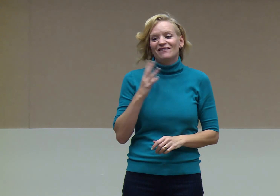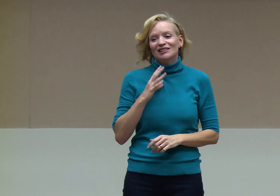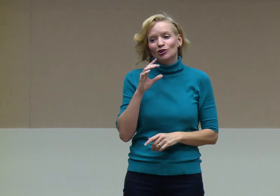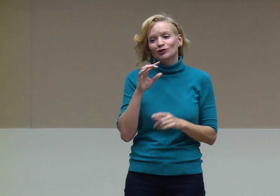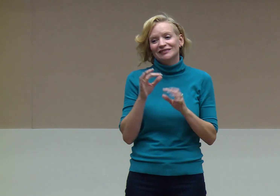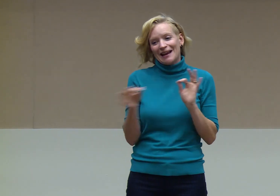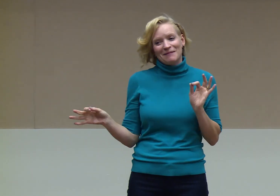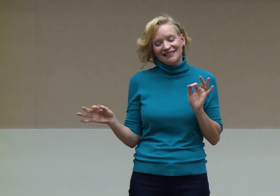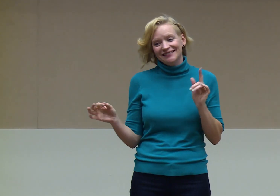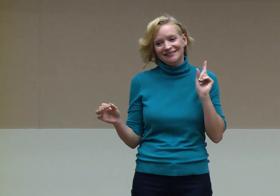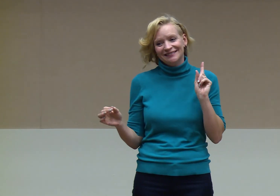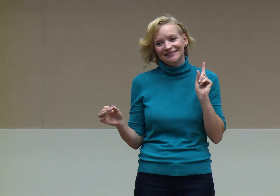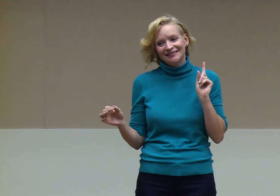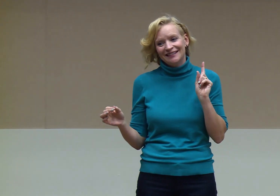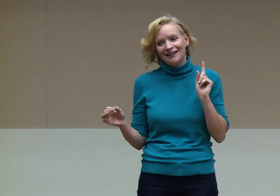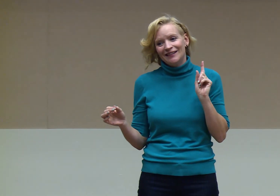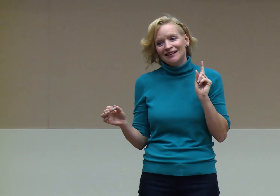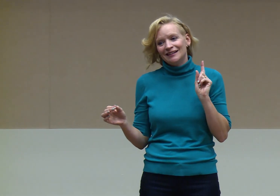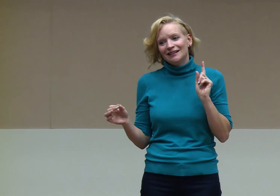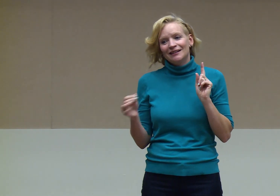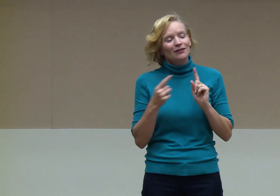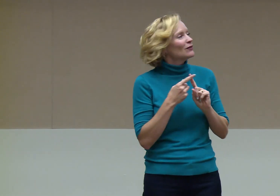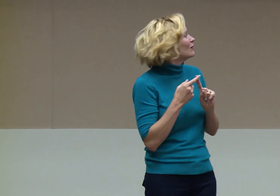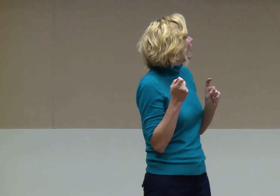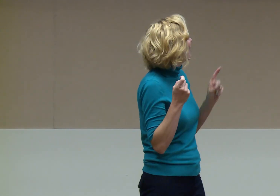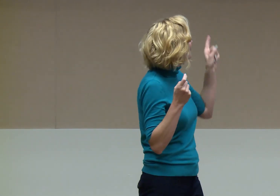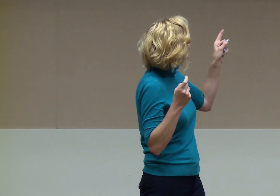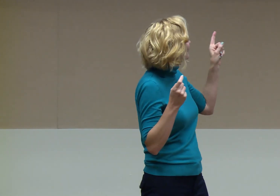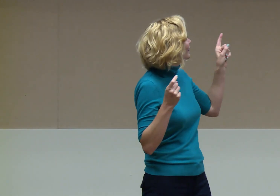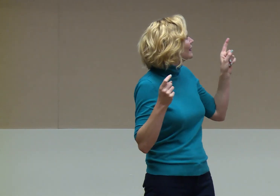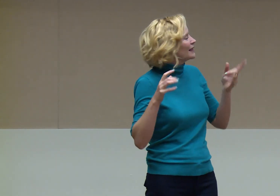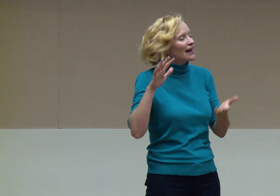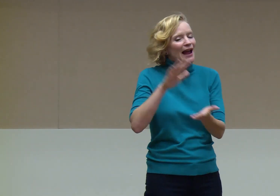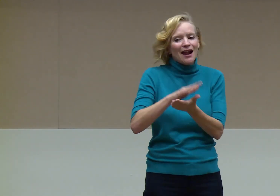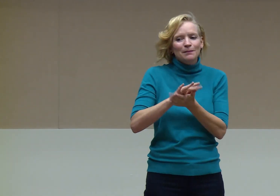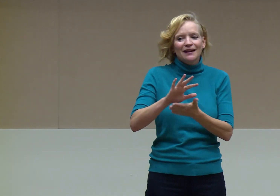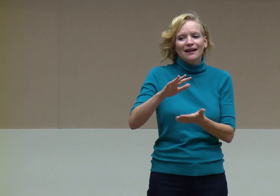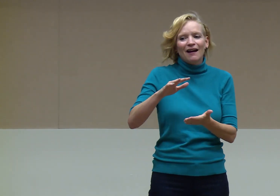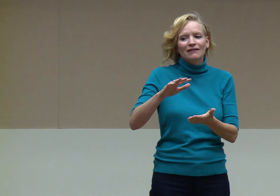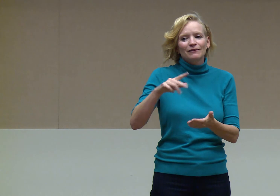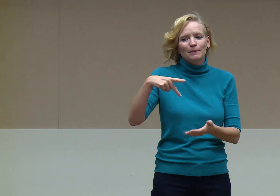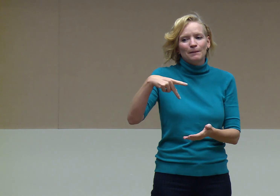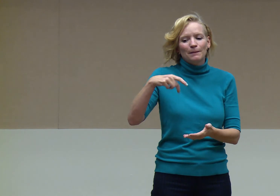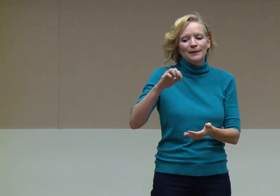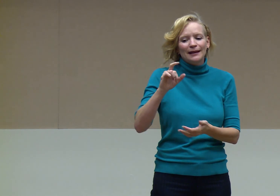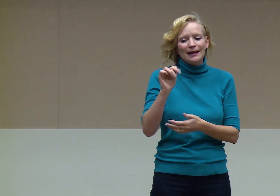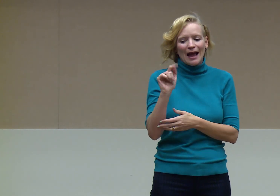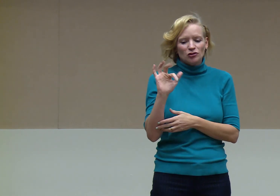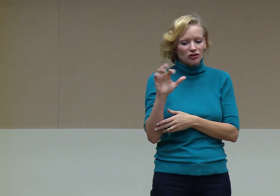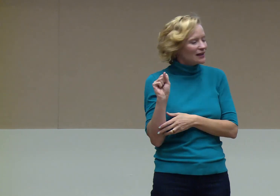And this is an official statement from the American Academy of Pediatrics